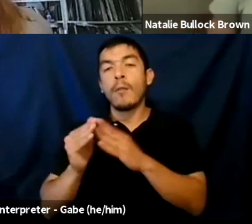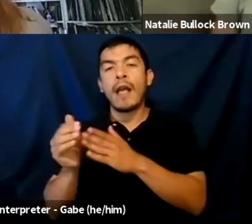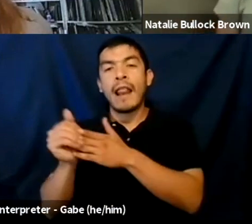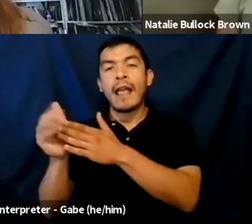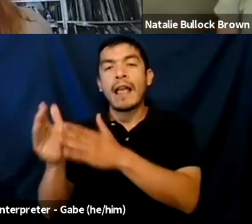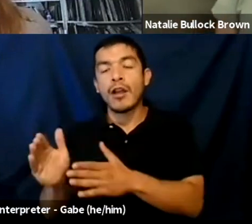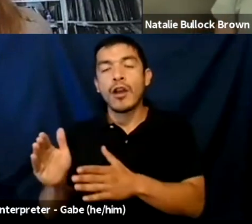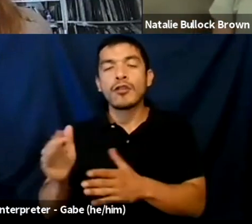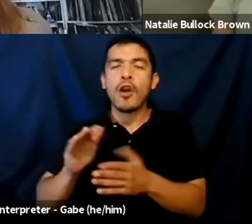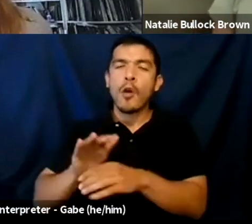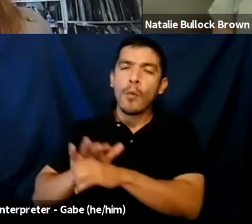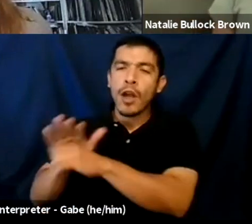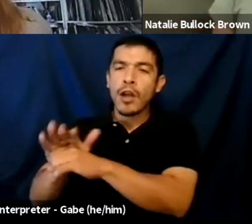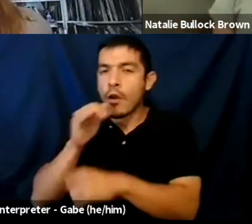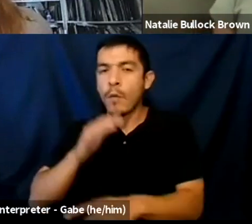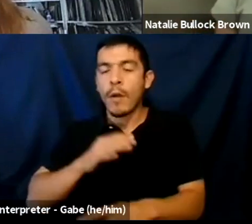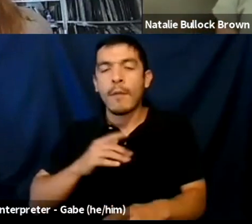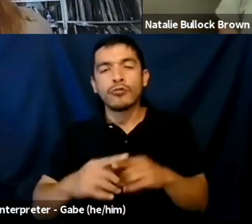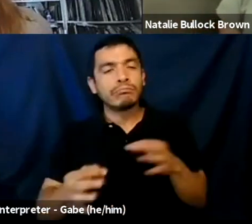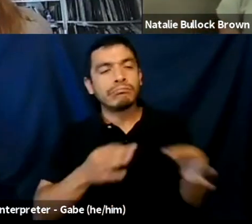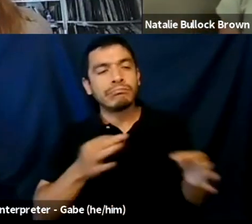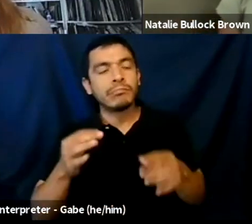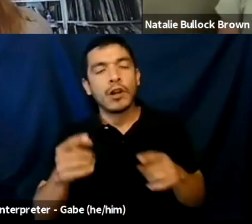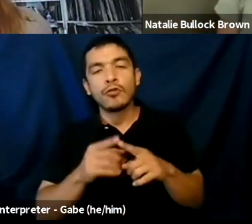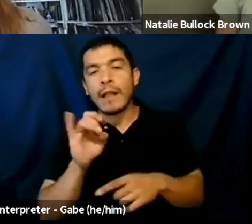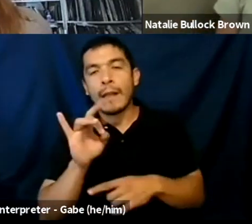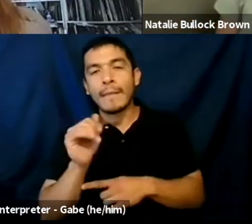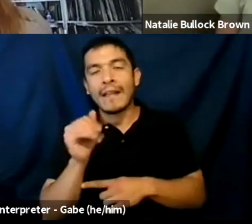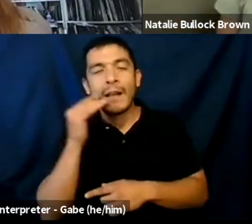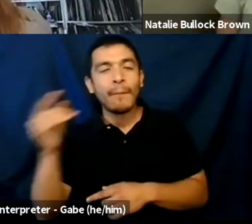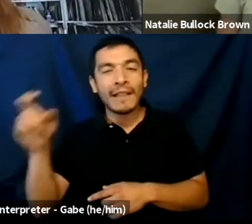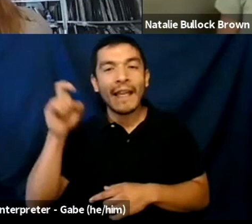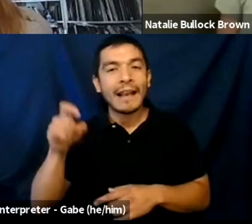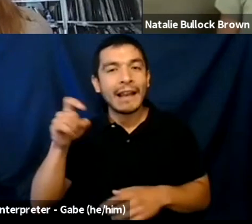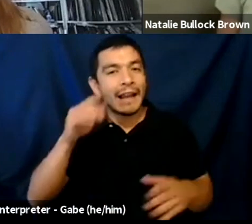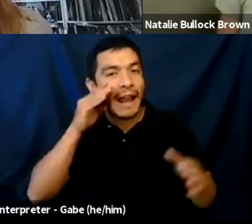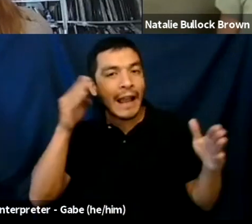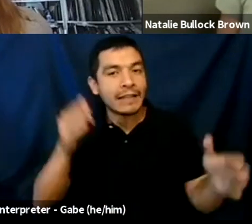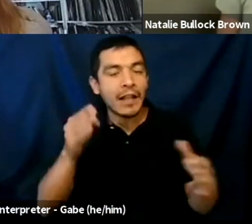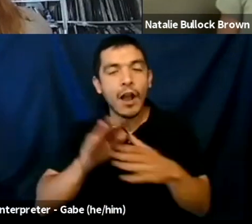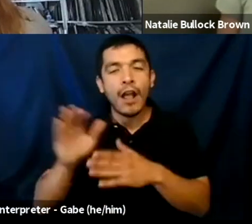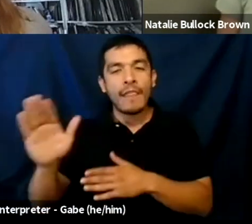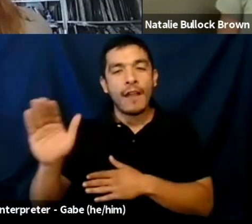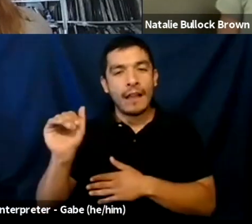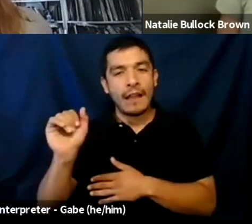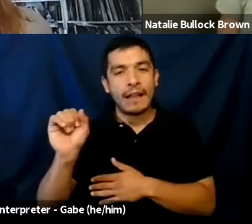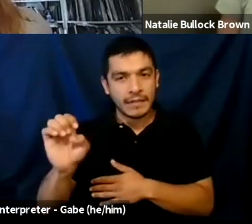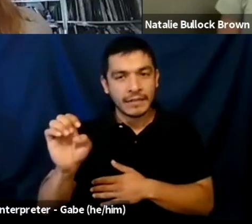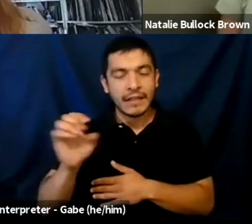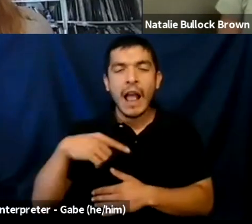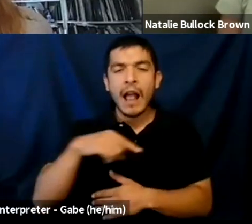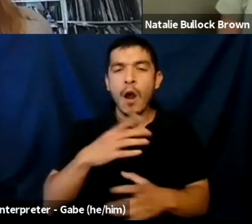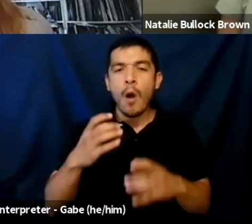because they needed international attention on this case. And they wanted an international response